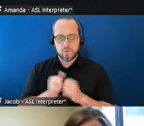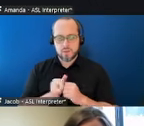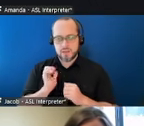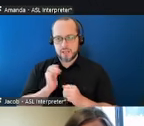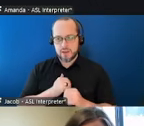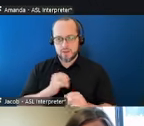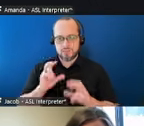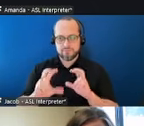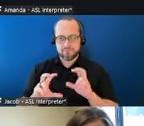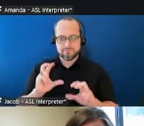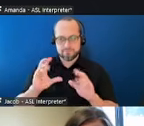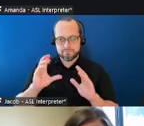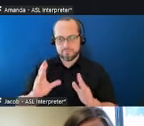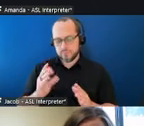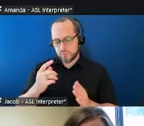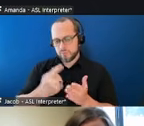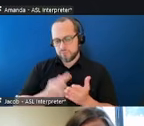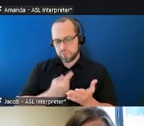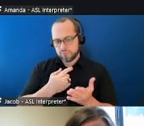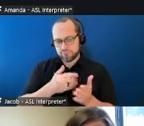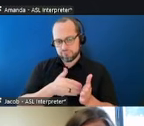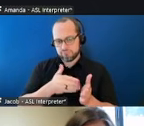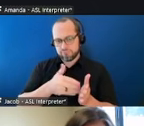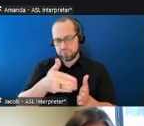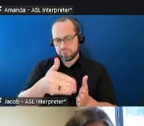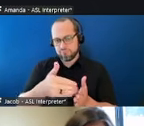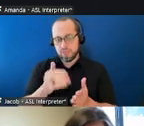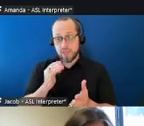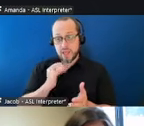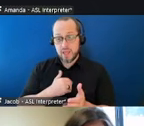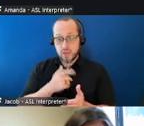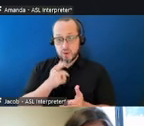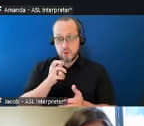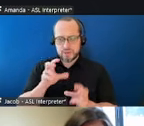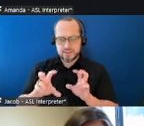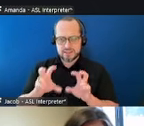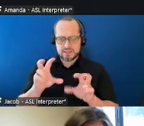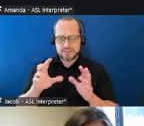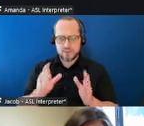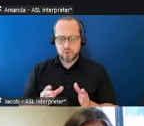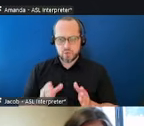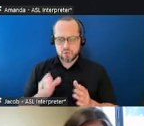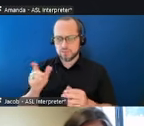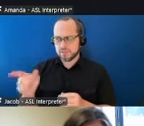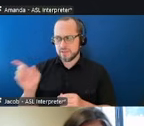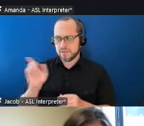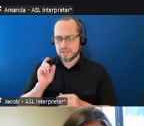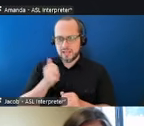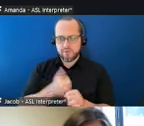our stakeholders regularly. And the stakeholders for us is everybody in the community, everyone who